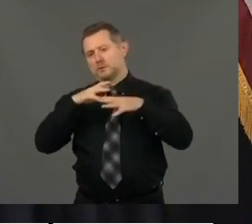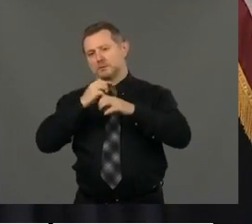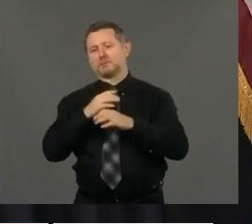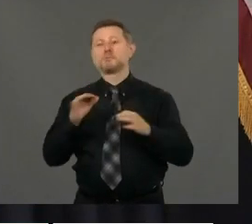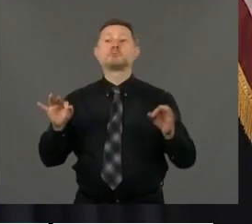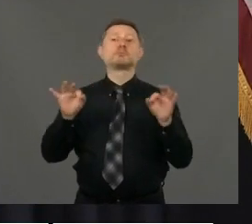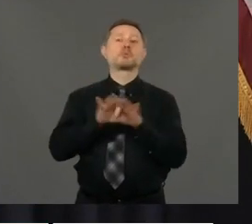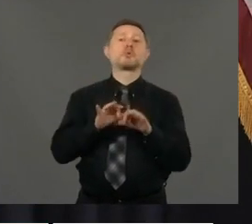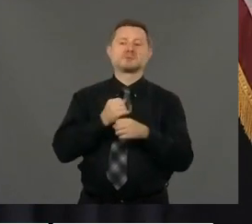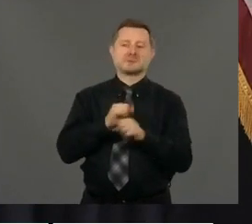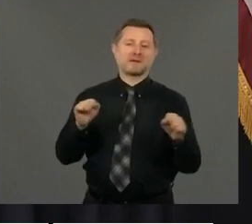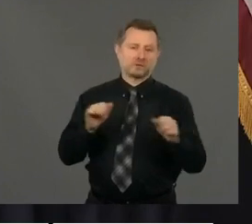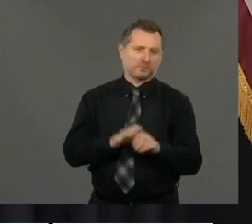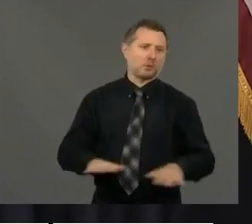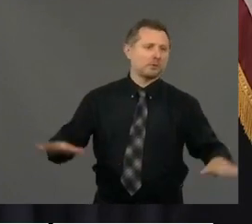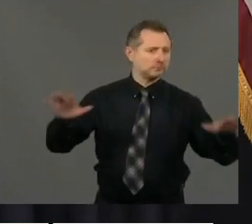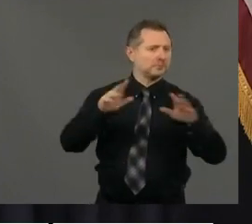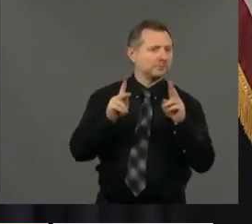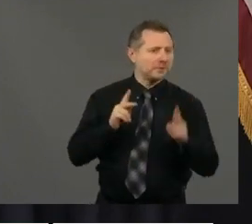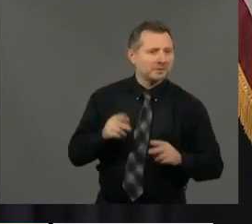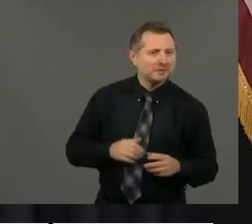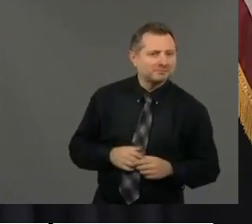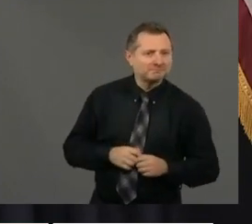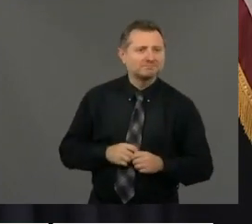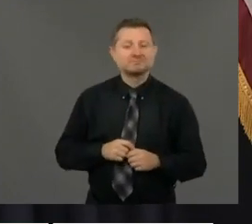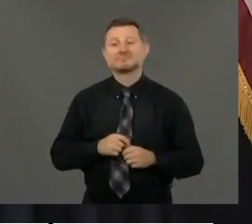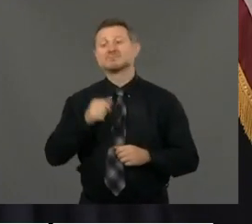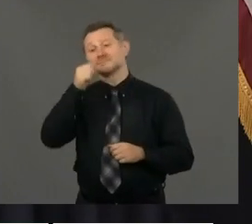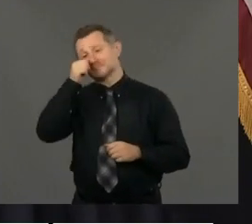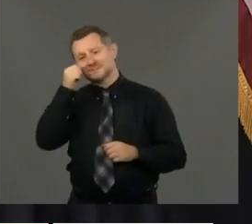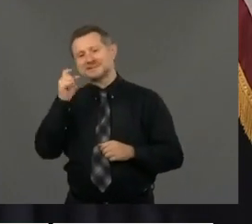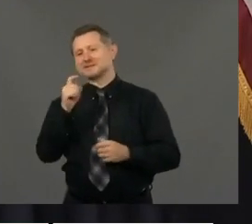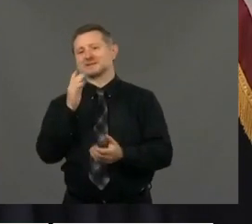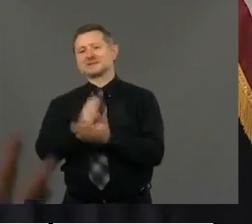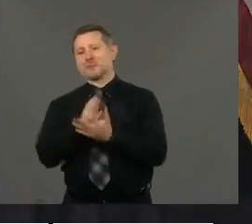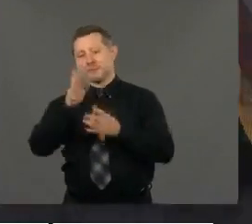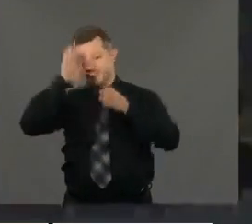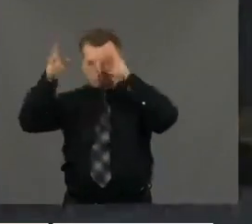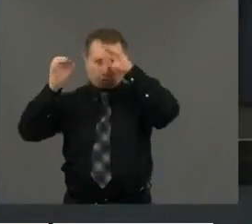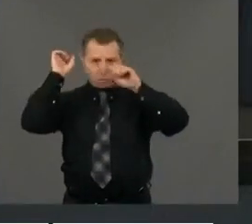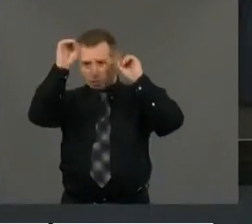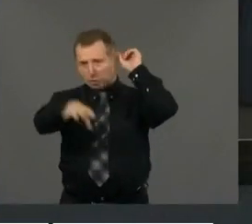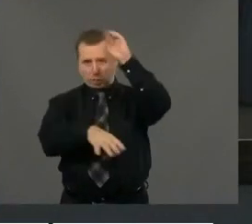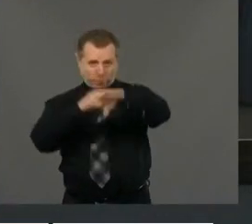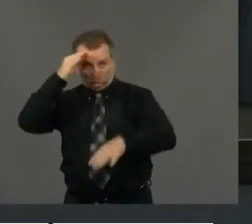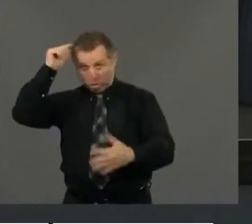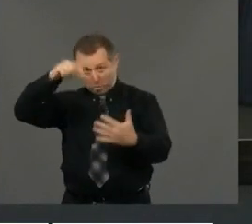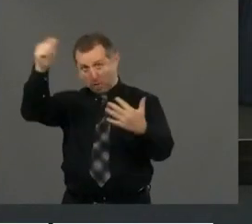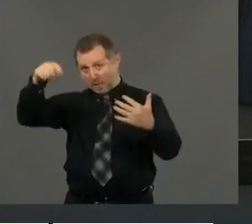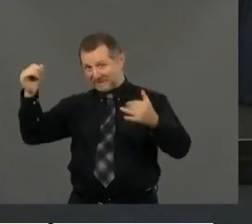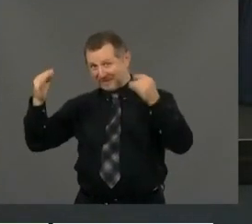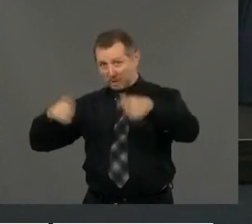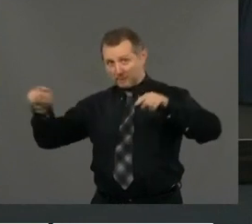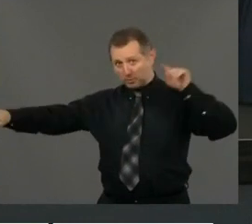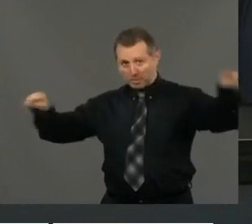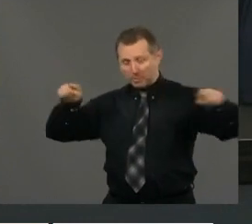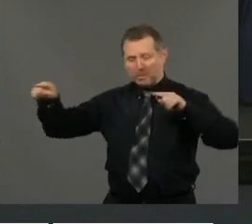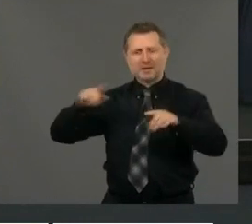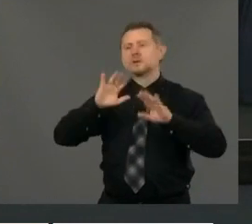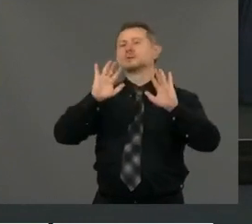I HAVEN'T HEARD OF THAT, HAVE YOU HEARD OF THAT? IT WAS BILL REFORM AND THE CHOKEHOLD BAND. IT WAS RIKERS AND THEN IT IS RENT AND NOW IT IS THIS.